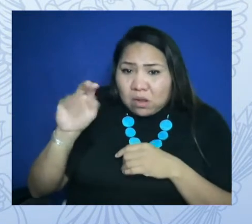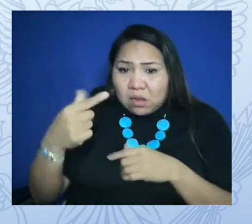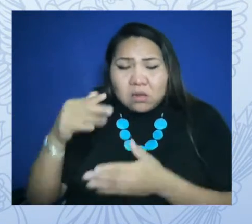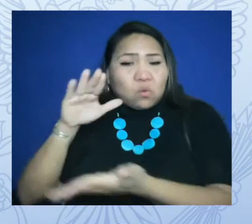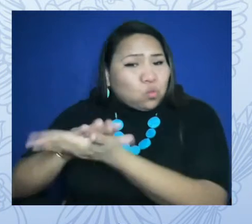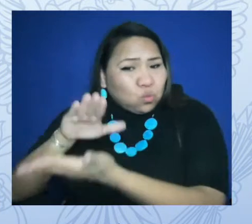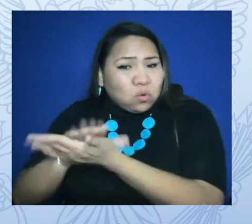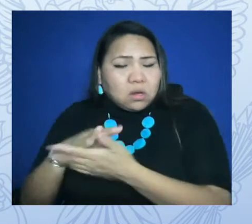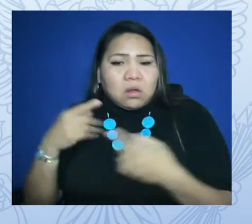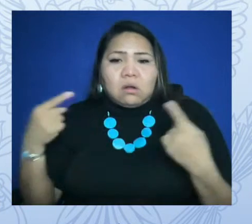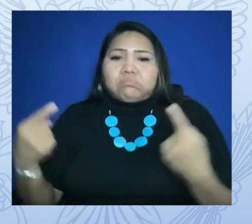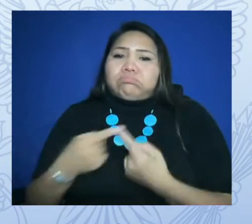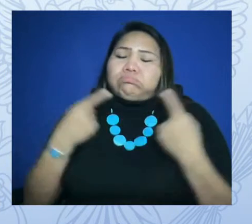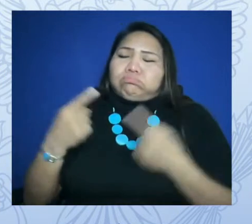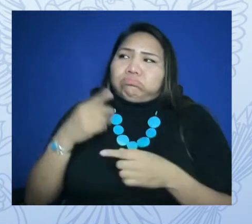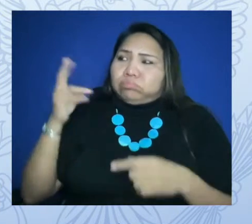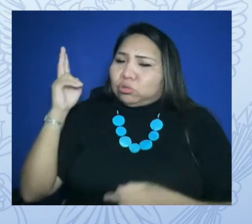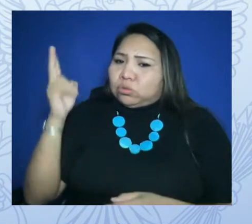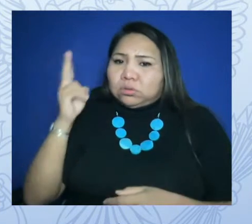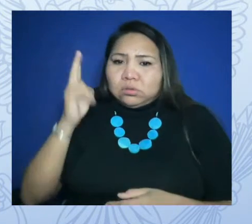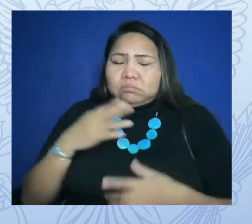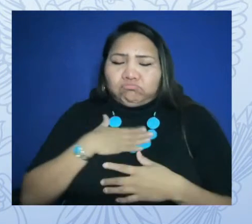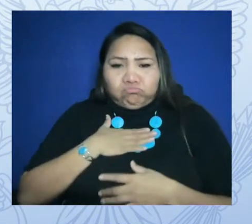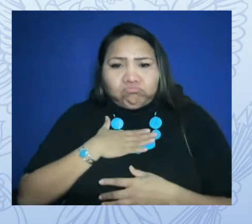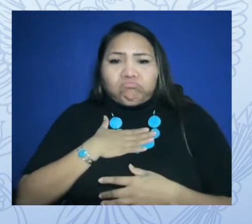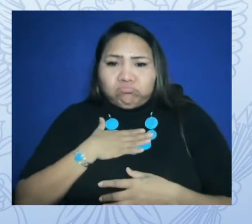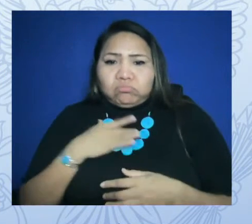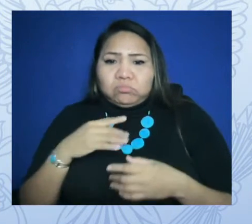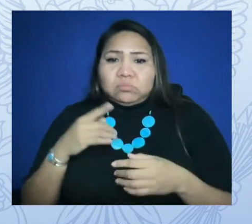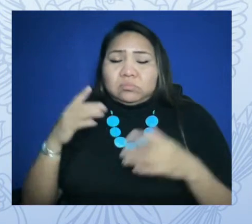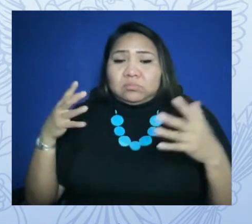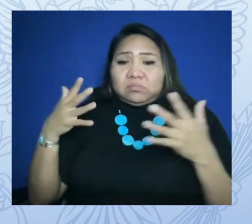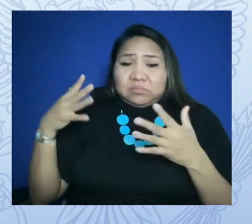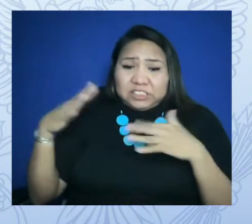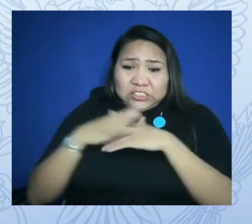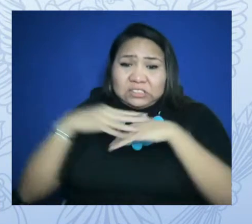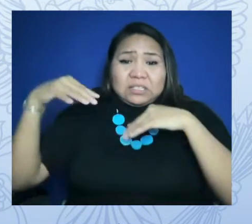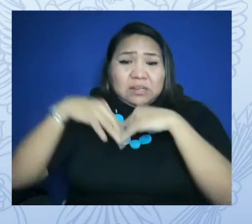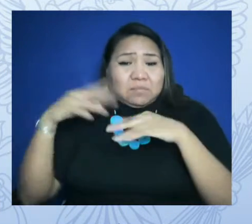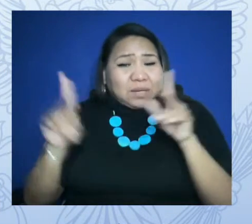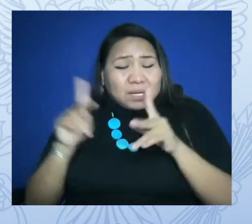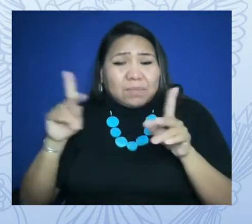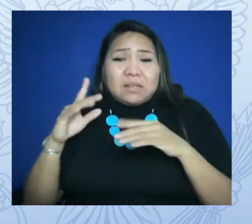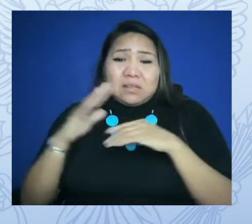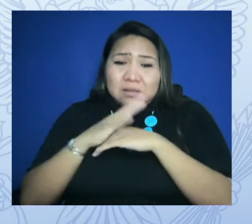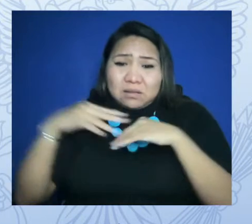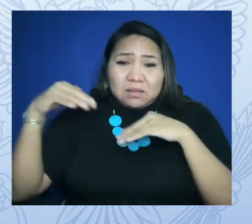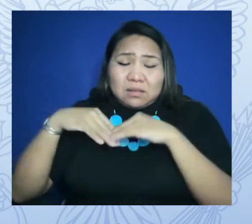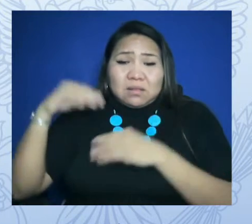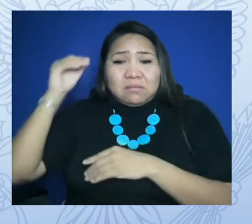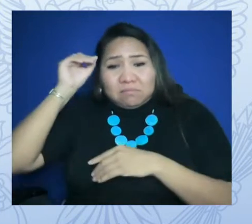But the good news is indigenous people and indigenous knowledge are at the decision making tables